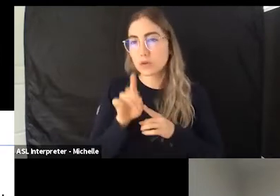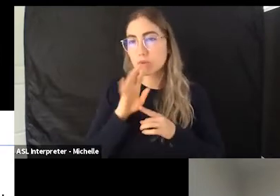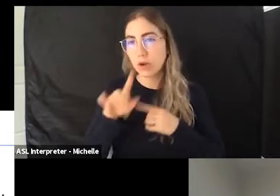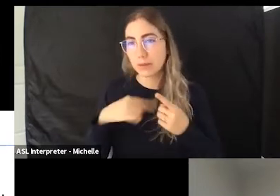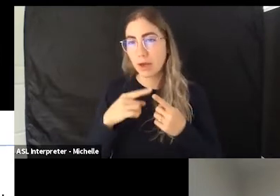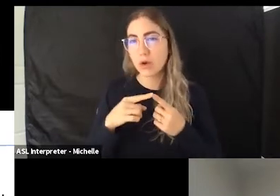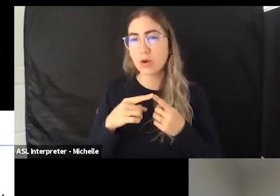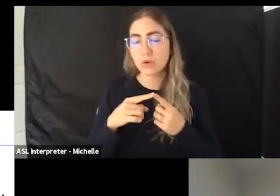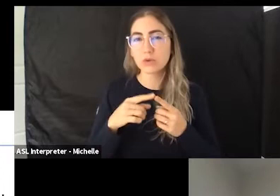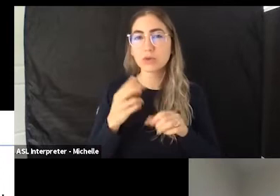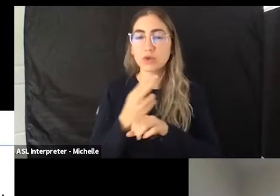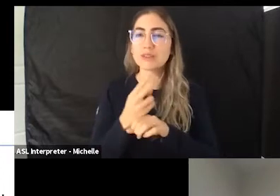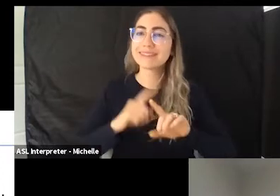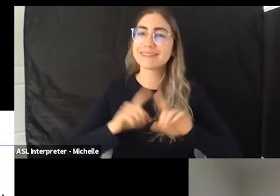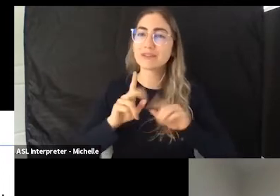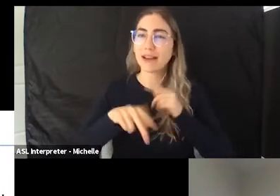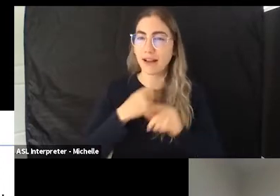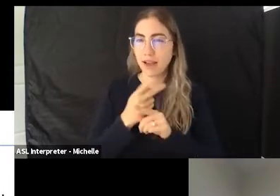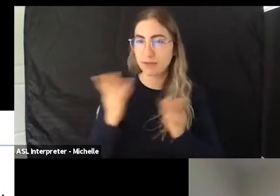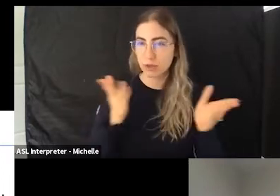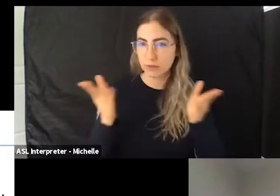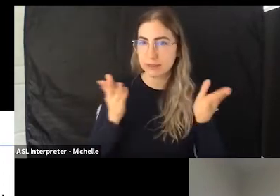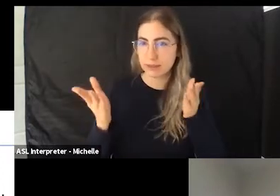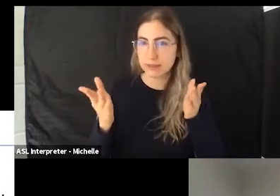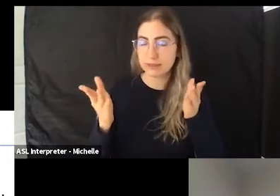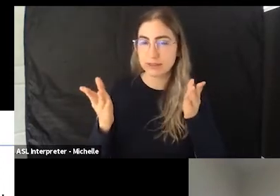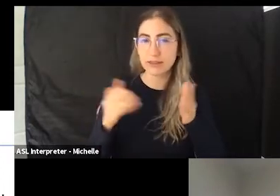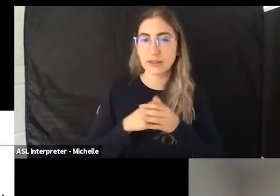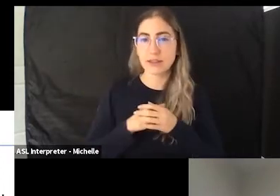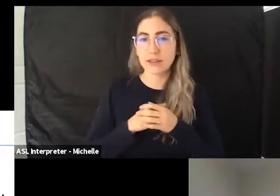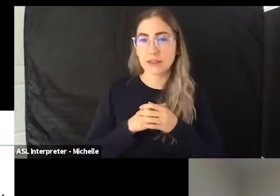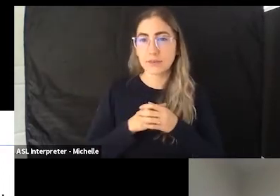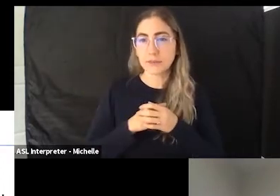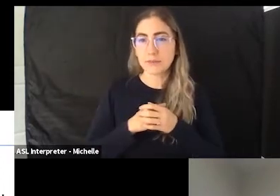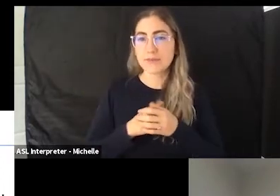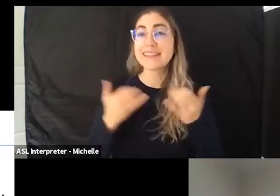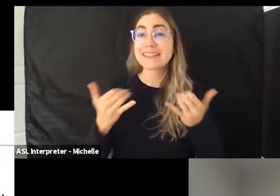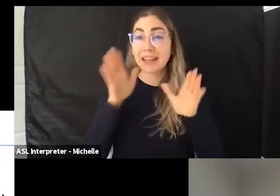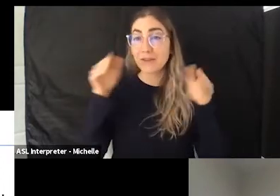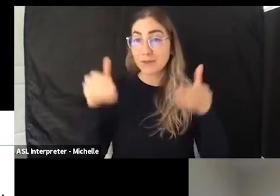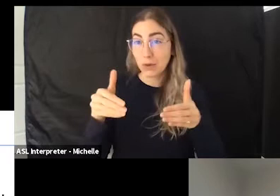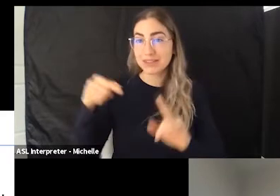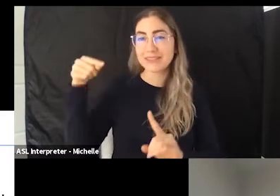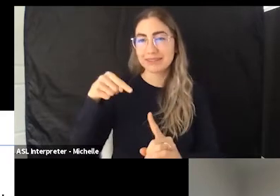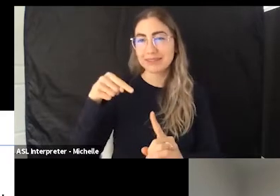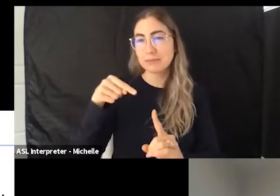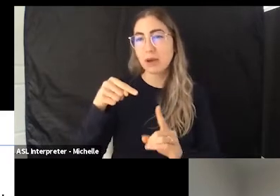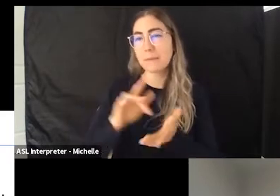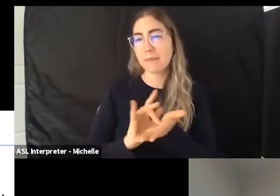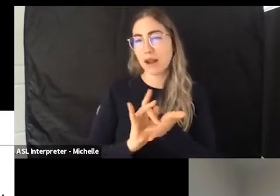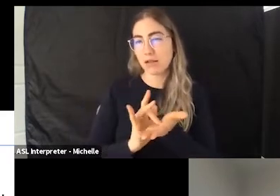WHILE USING DIFFERENT TYPES OF SERVICES AND THE FOCUS TODAY DIFFERENT TYPES OF SERVICES AND THE FOCUS TODAY WILL REALLY BE ON WILL REALLY BE ON RESULTS IN RELATION TO GENERAL MEDICAL SERVICES. RESULTS IN RELATION TO GENERAL MEDICAL SERVICES. AND FINALLY, WE'LL ALSO SHARE WITH YOU WHAT WE HEARD